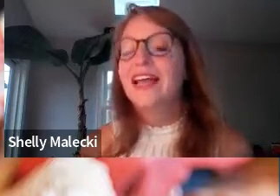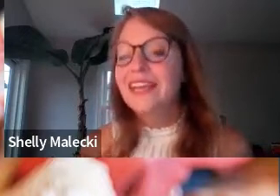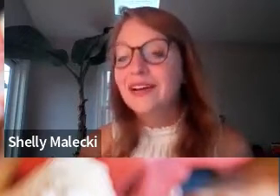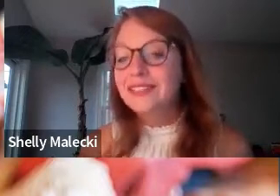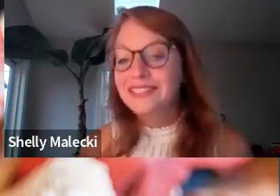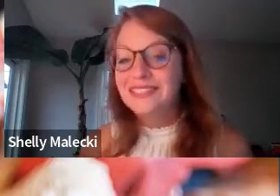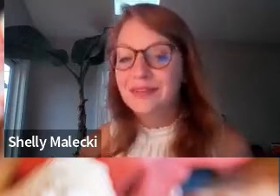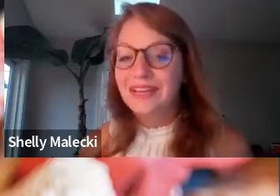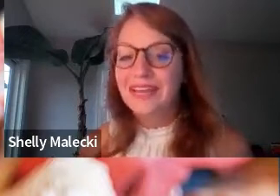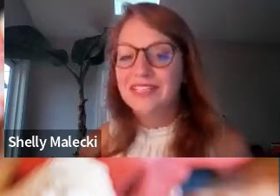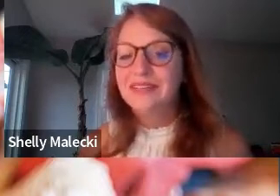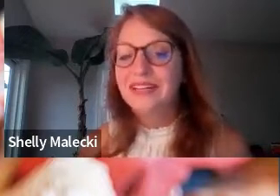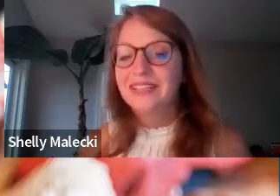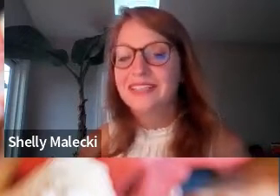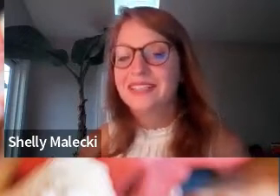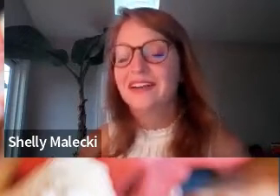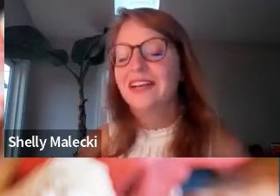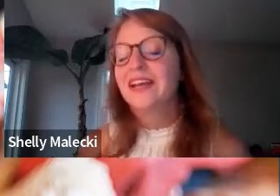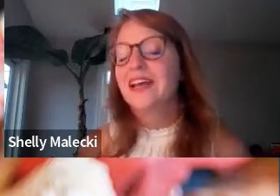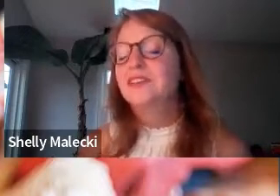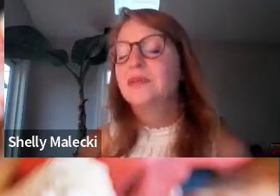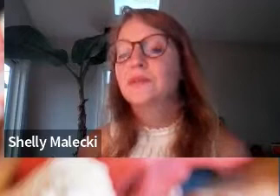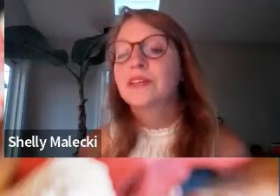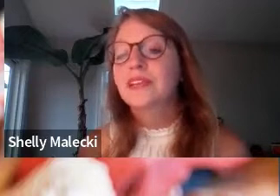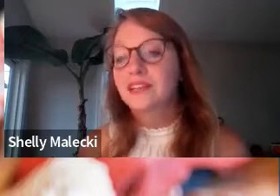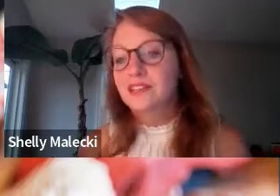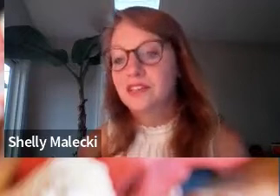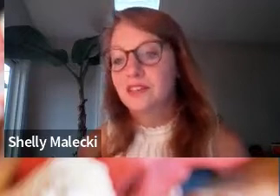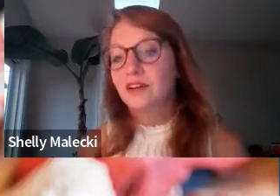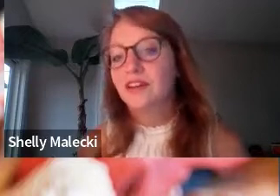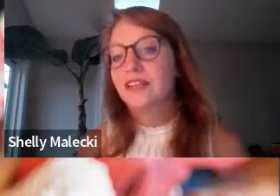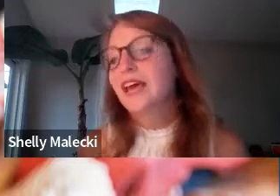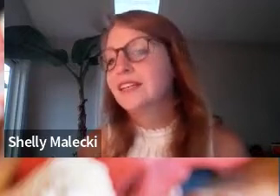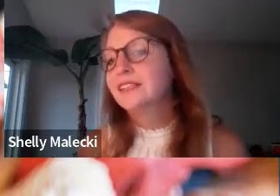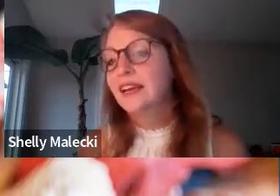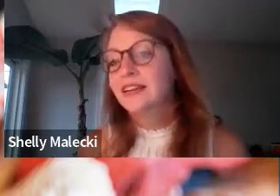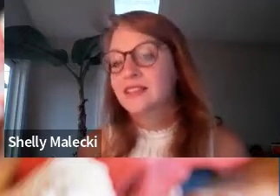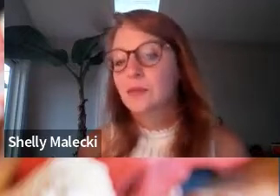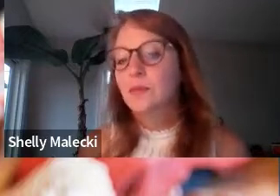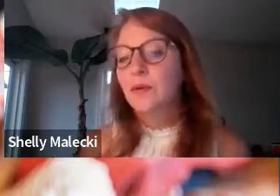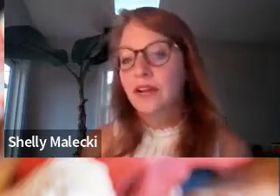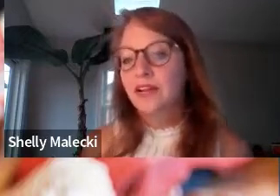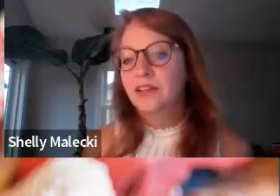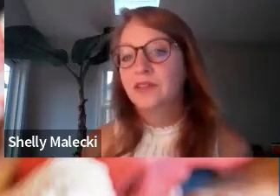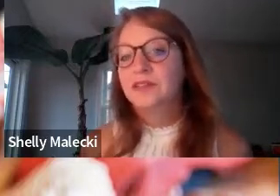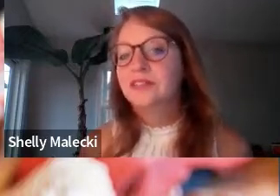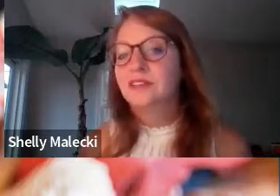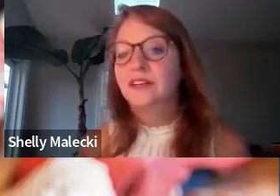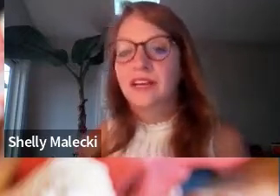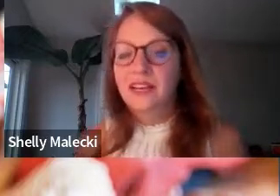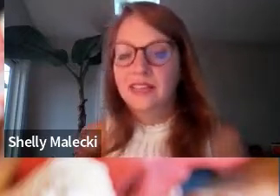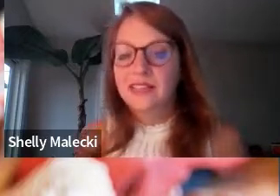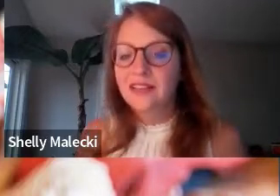and ecosystem engagement necessary to really ensure that EdTech is supporting children's learning needs,